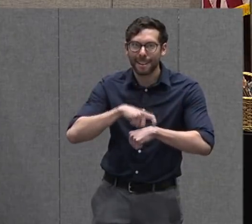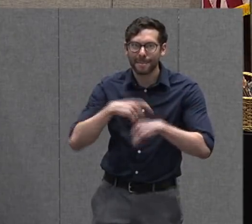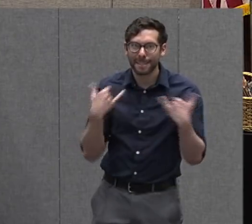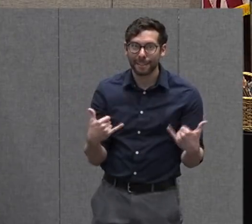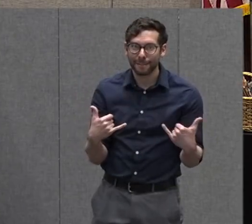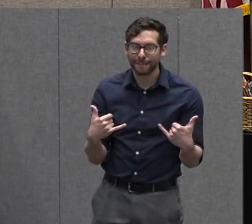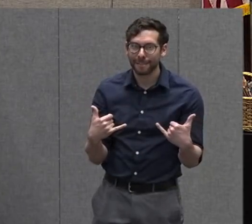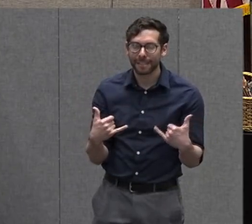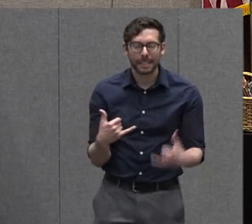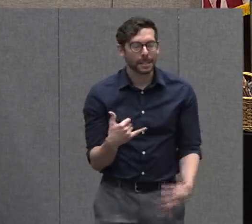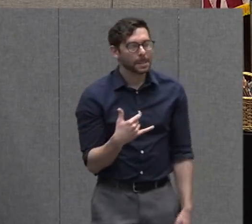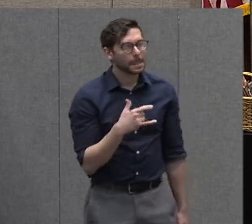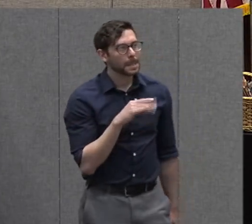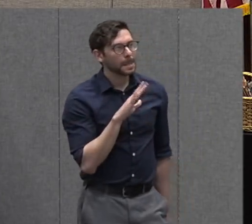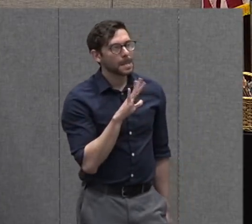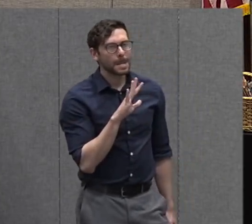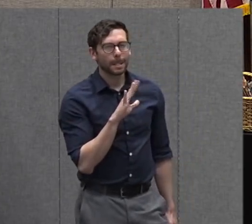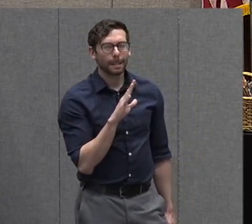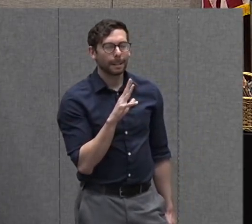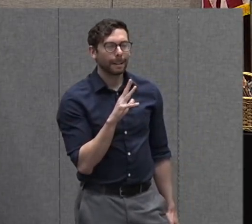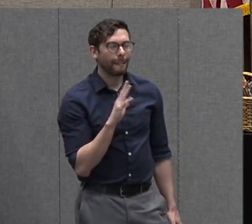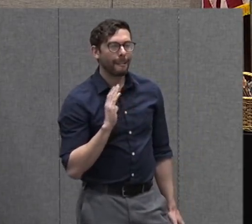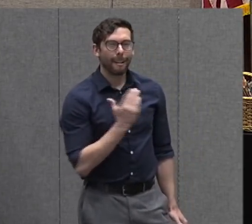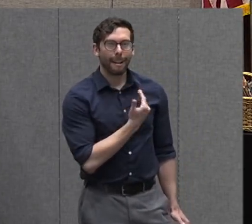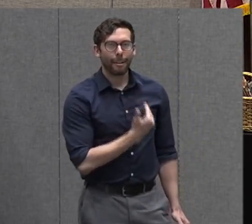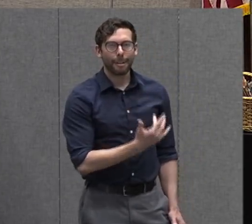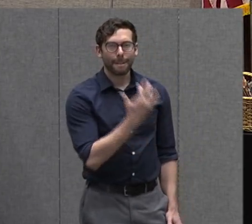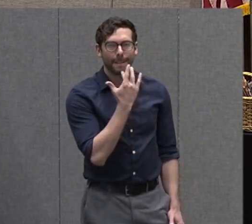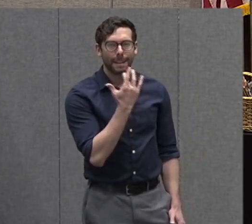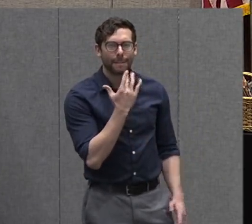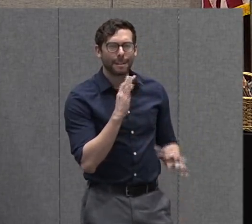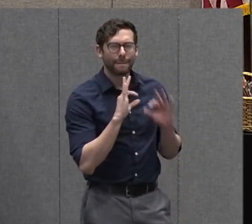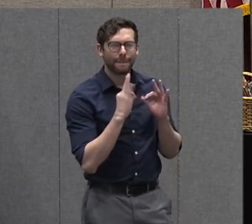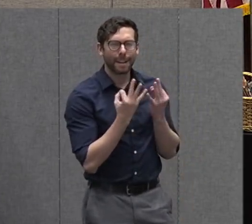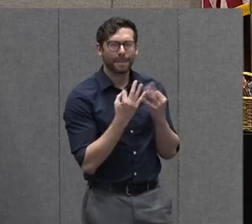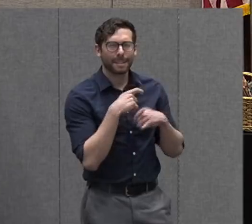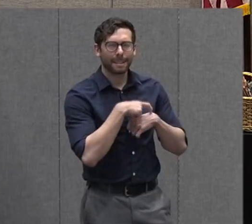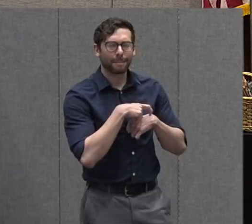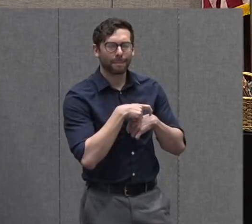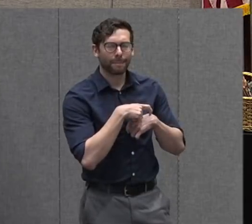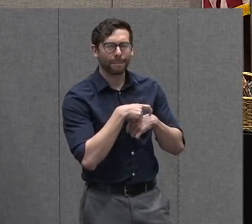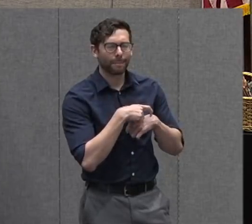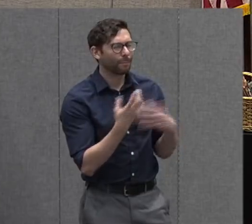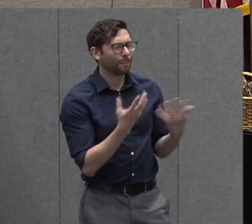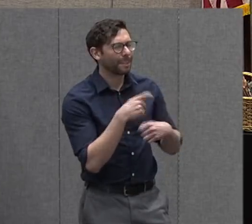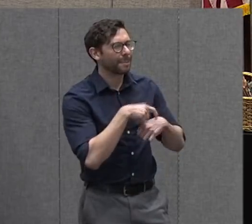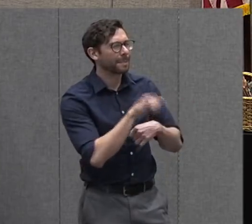[ Mr. R] It is our favorite family's time. What time is it? [Miss Martindale] ] It's my favorite time